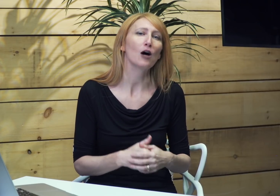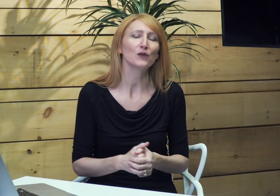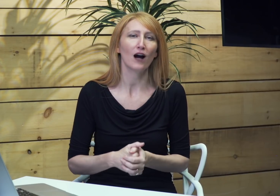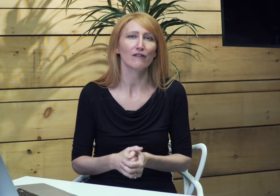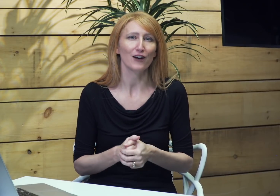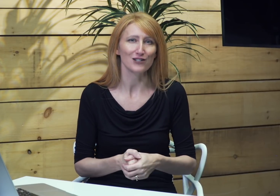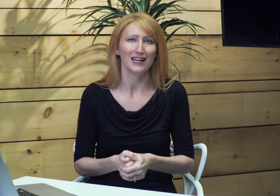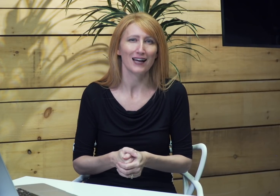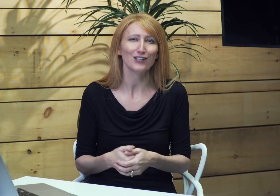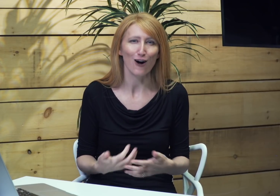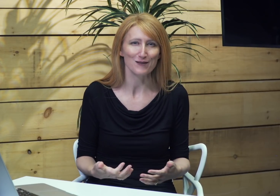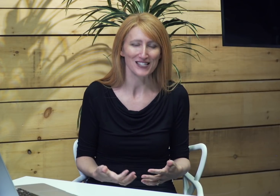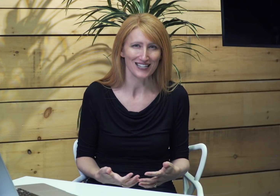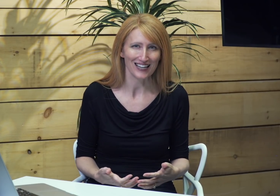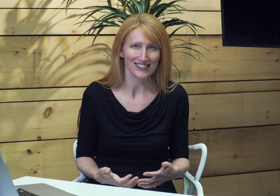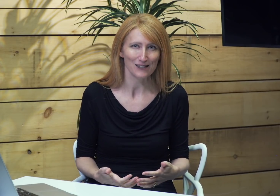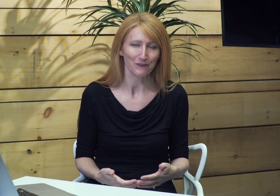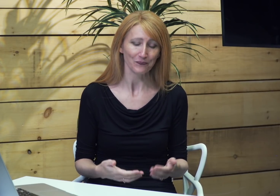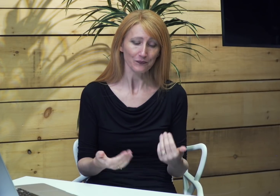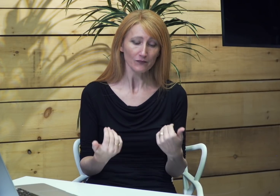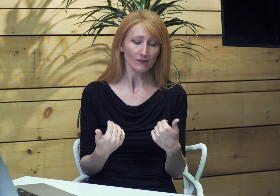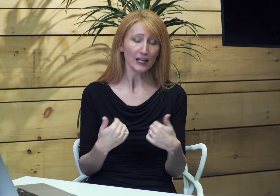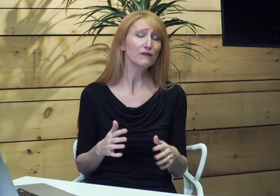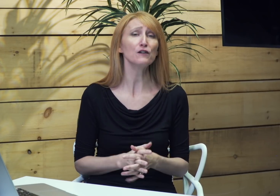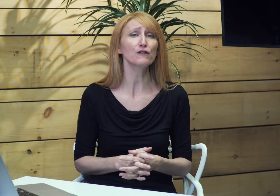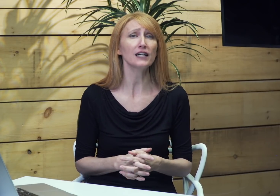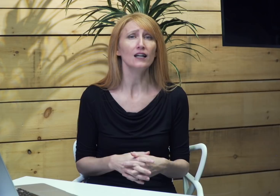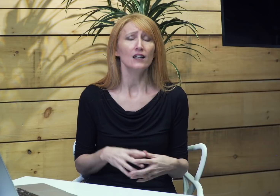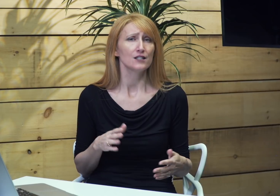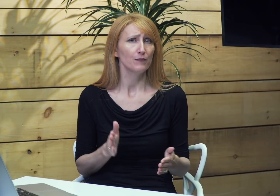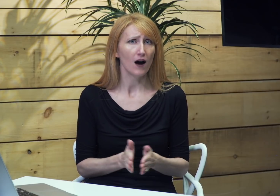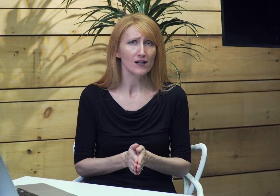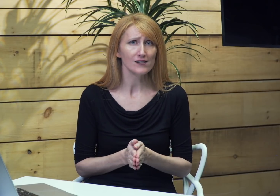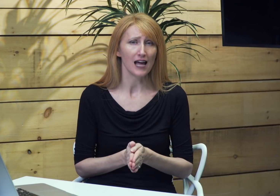help you kind of understand common mistakes. Now, feel free to pause and